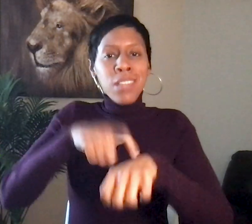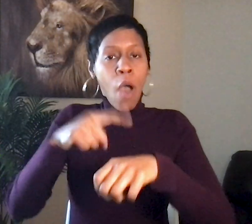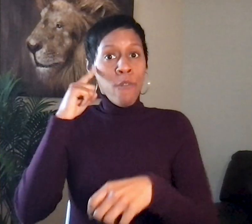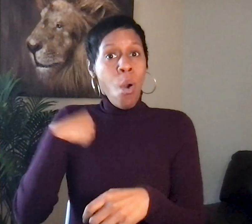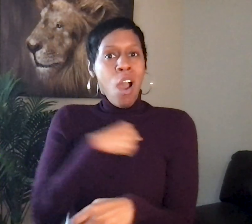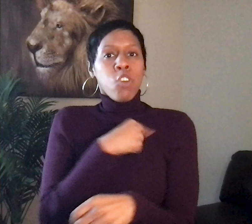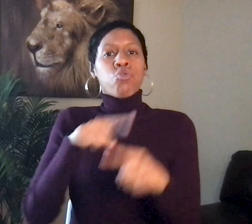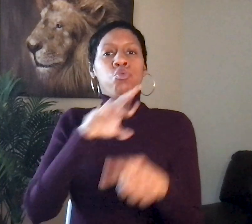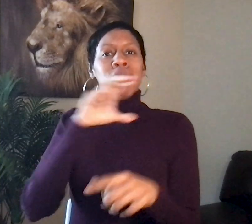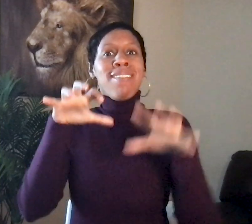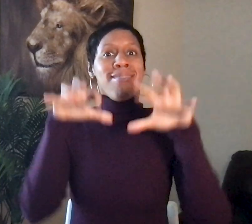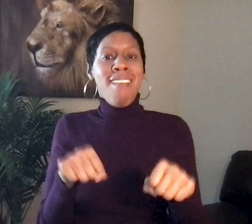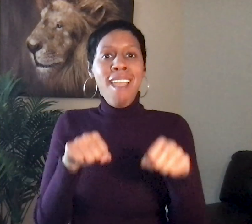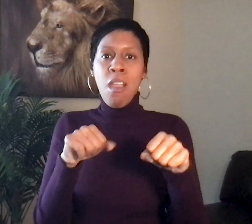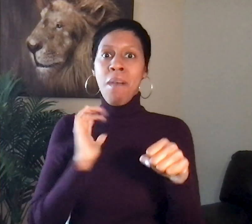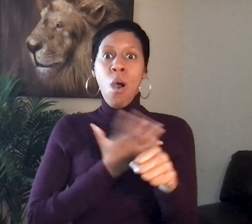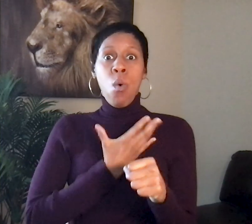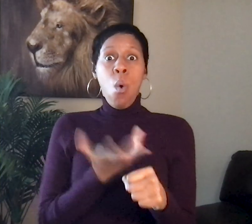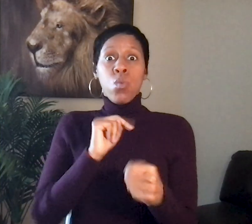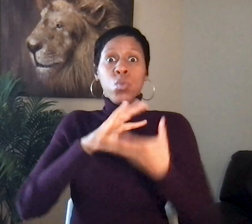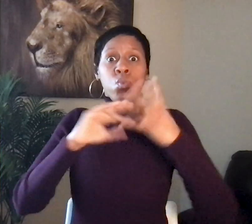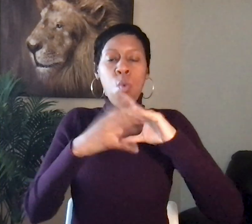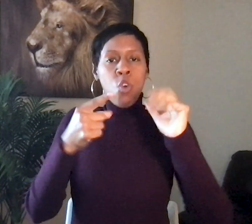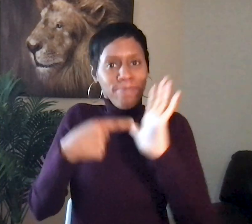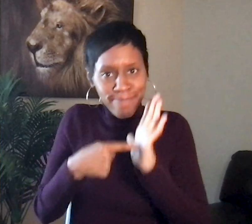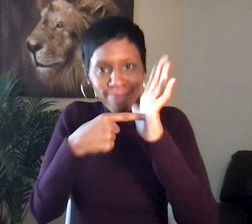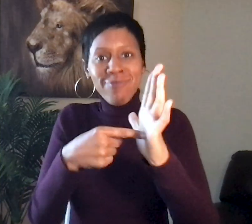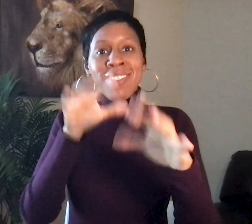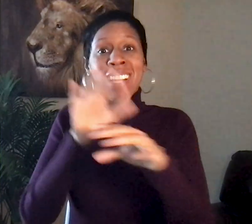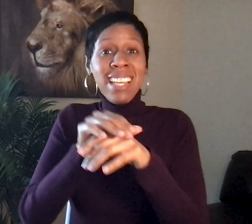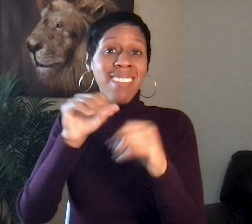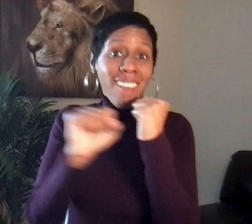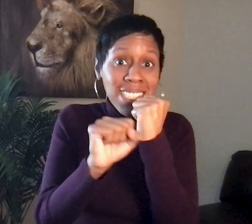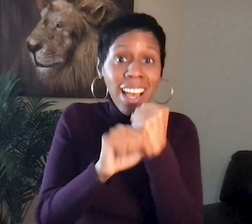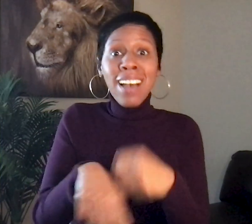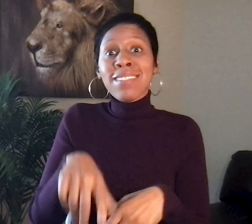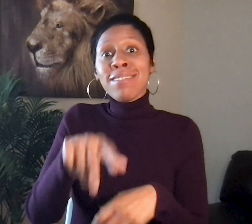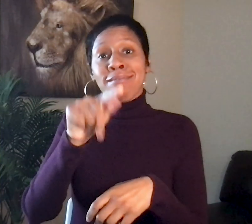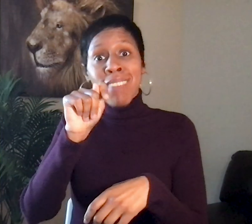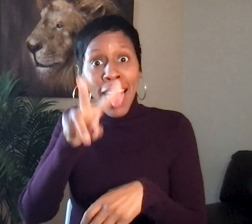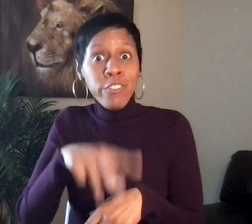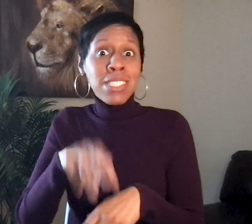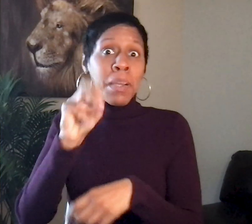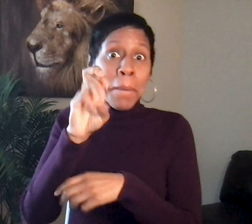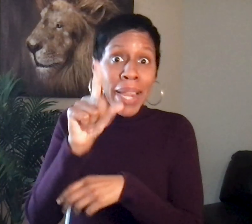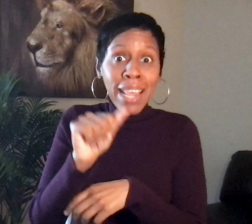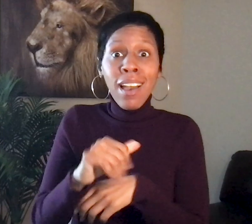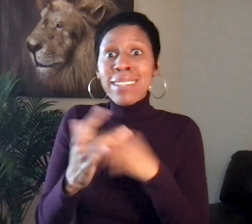And it's time for us to reclaim our own stories and convey that in advertising and television and media